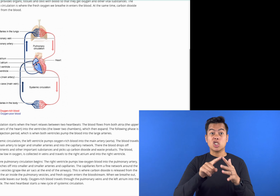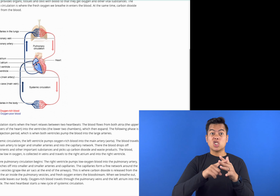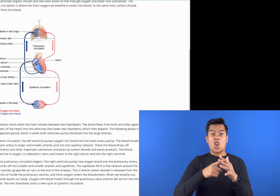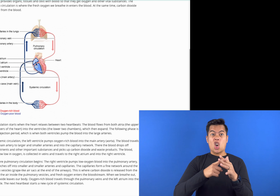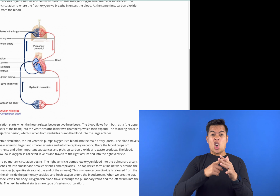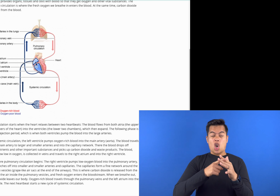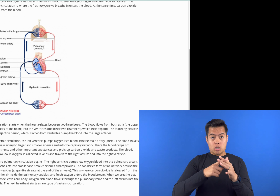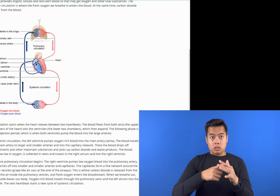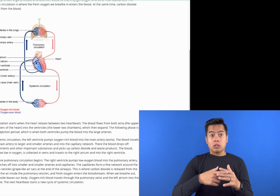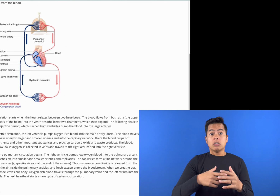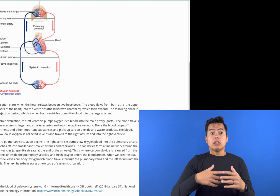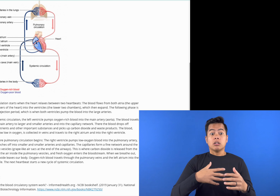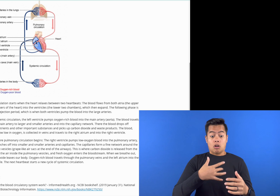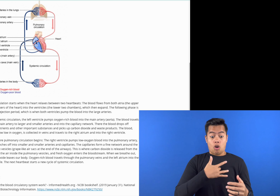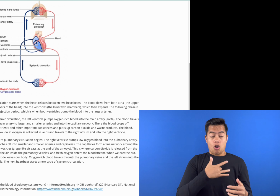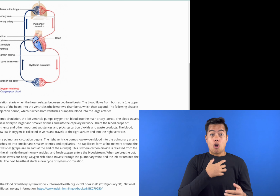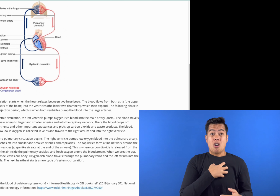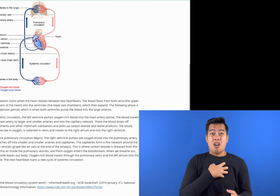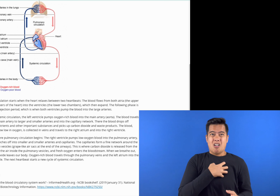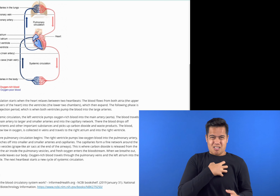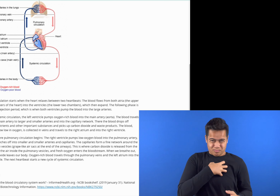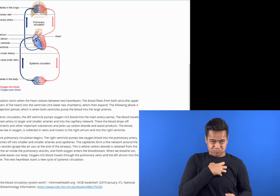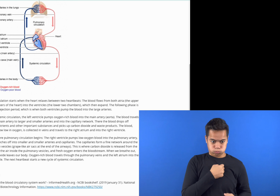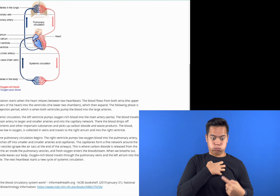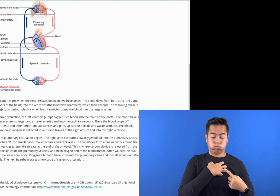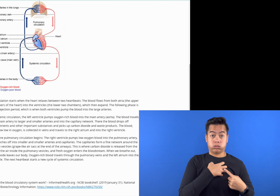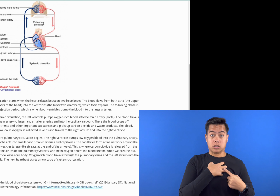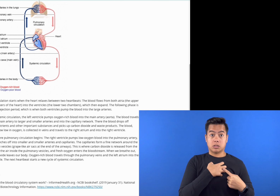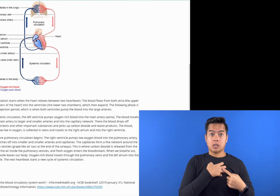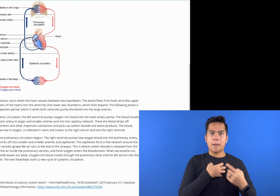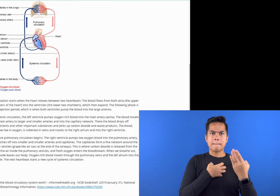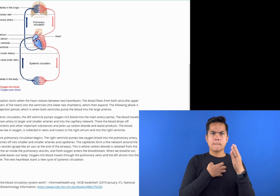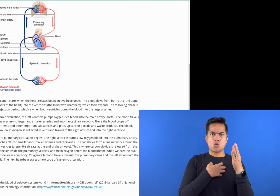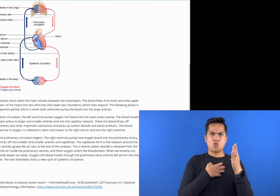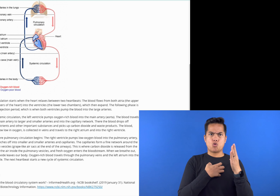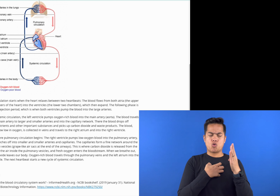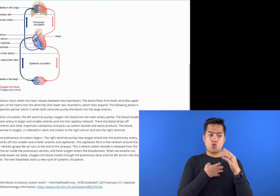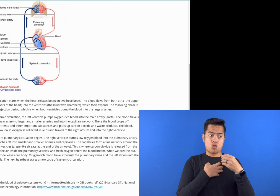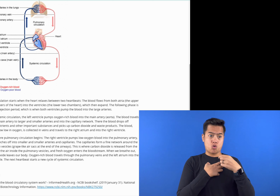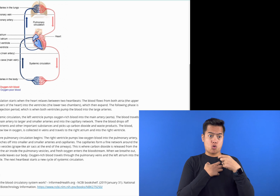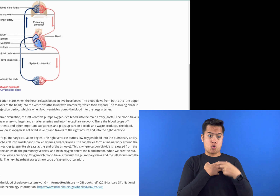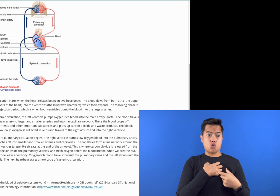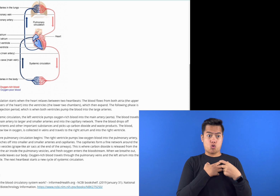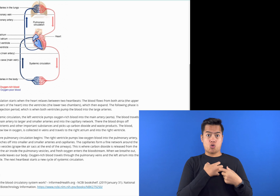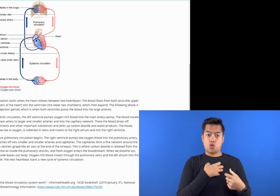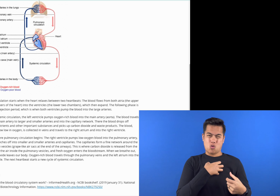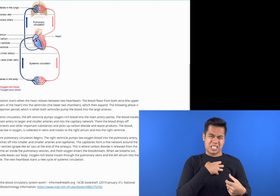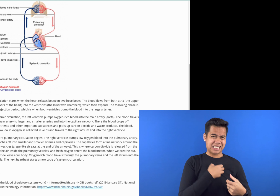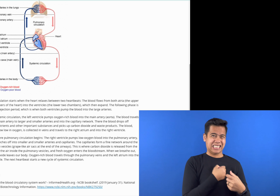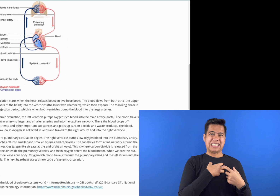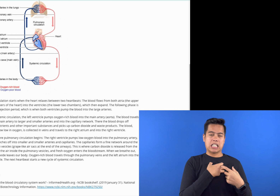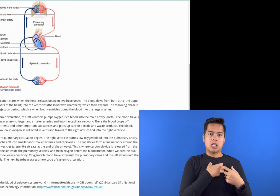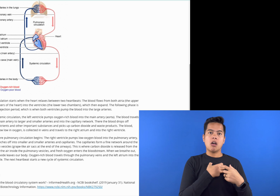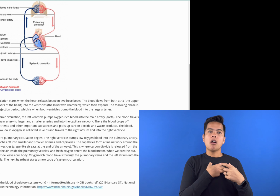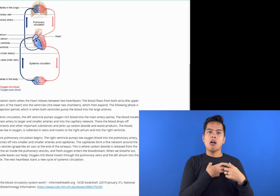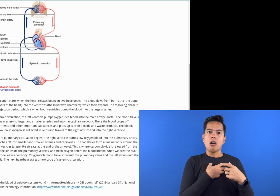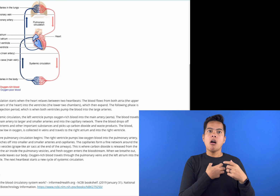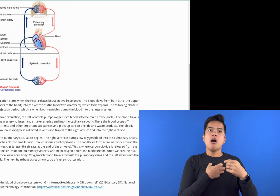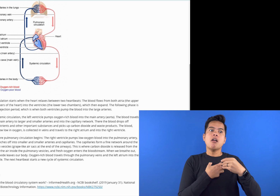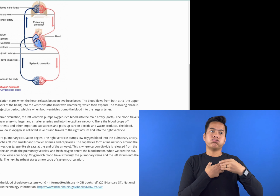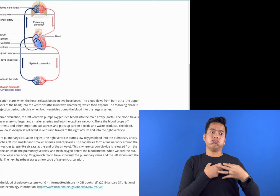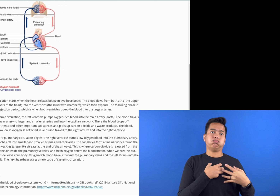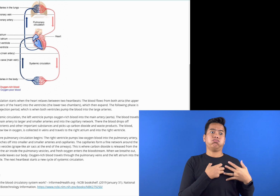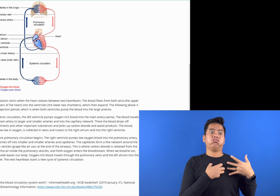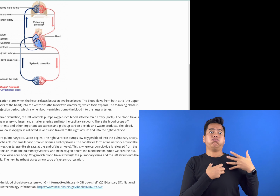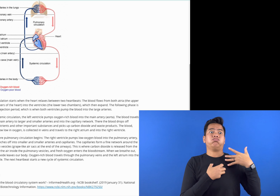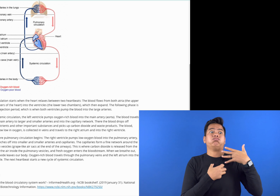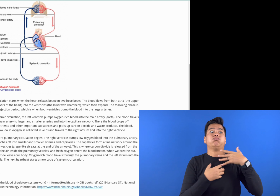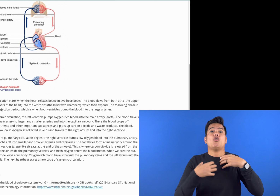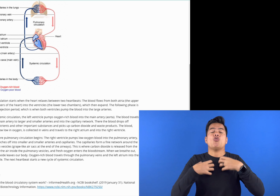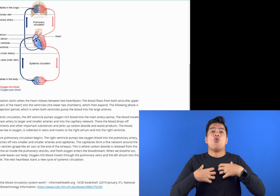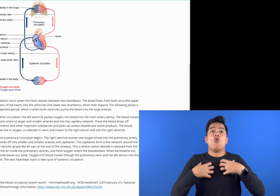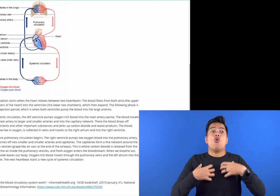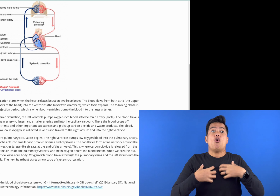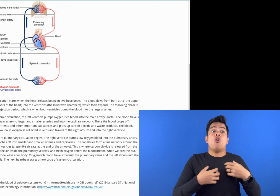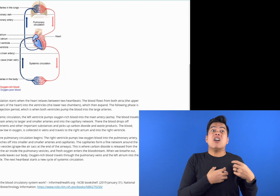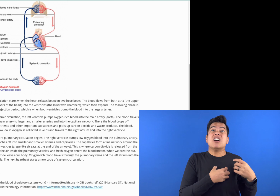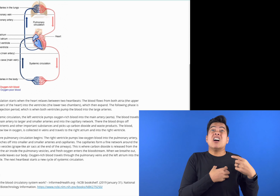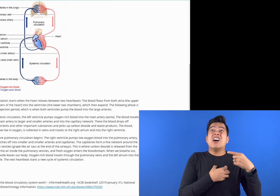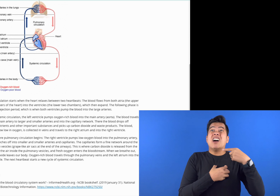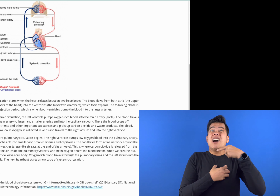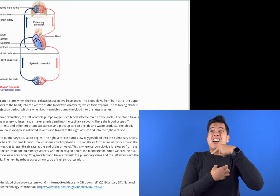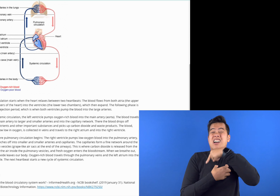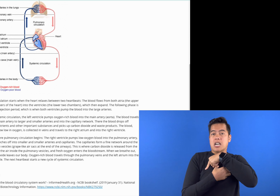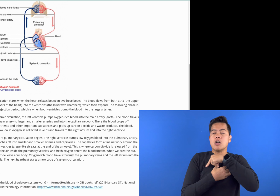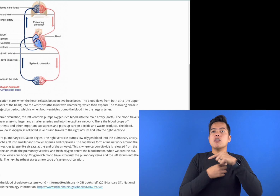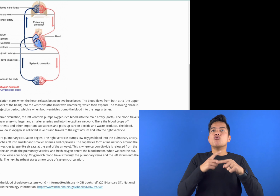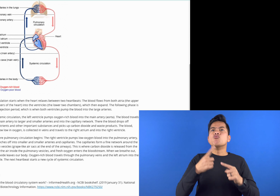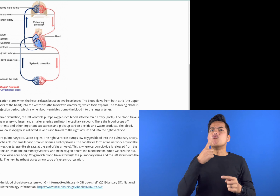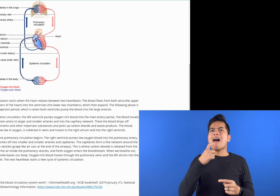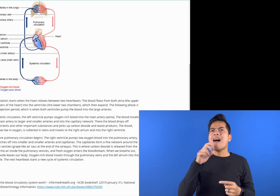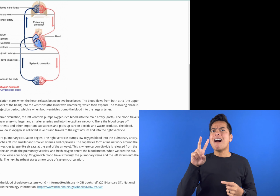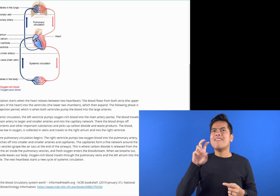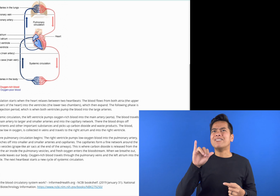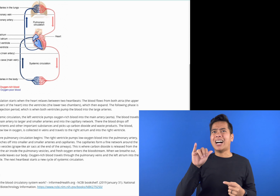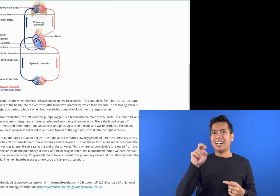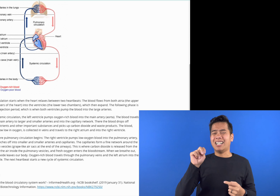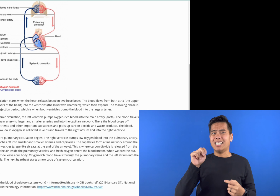Start, blue color on heart pumps flows up to the lungs, flows to red veins,